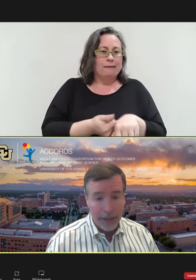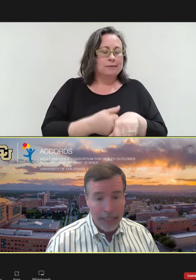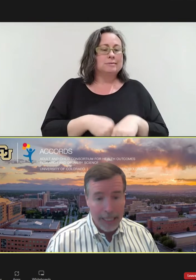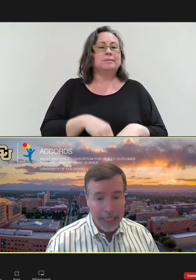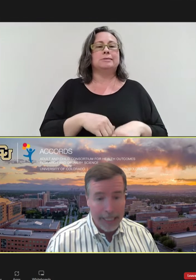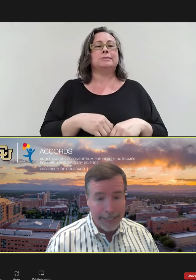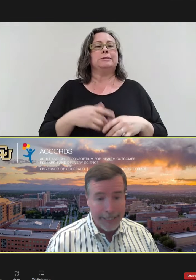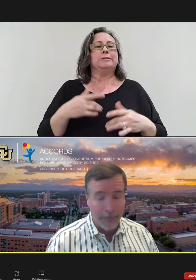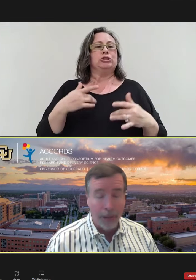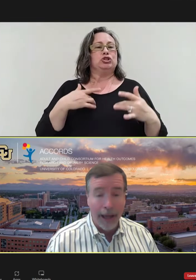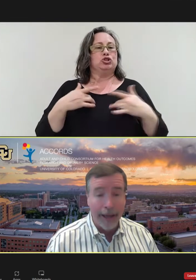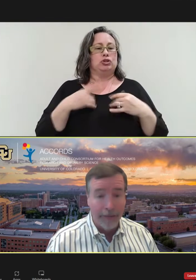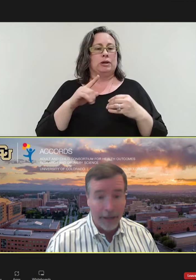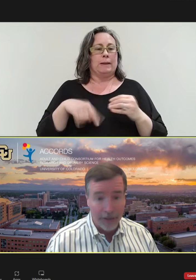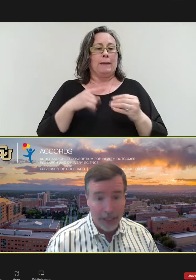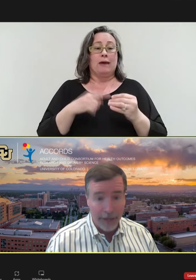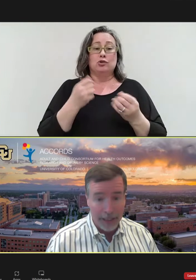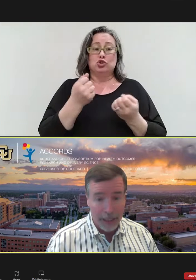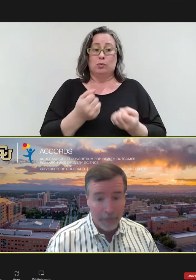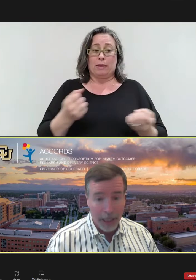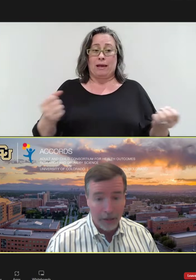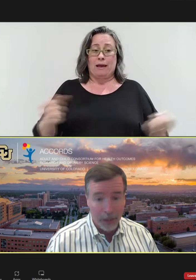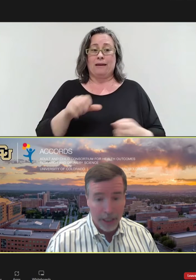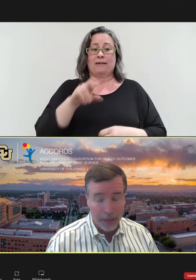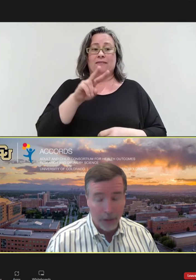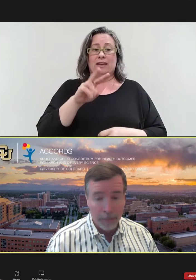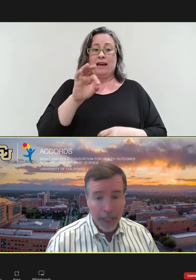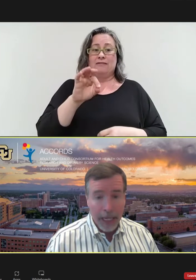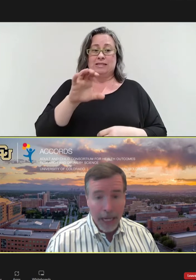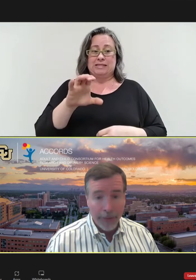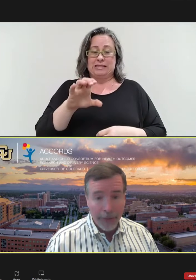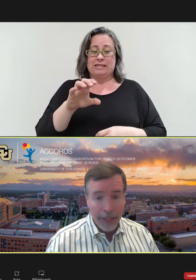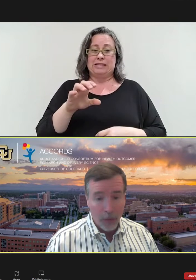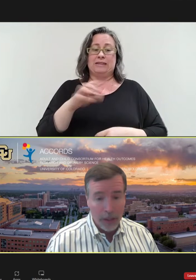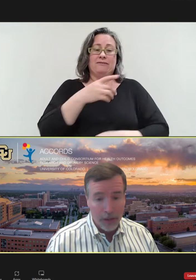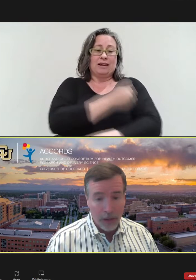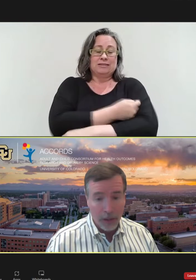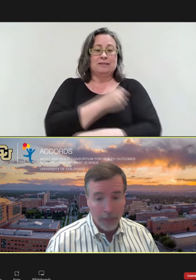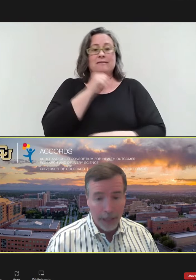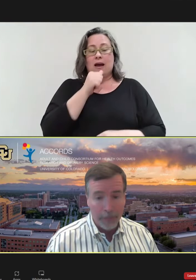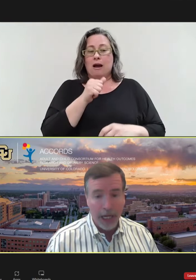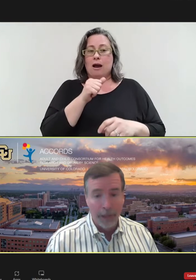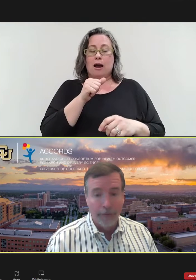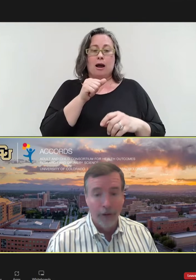the supply of VFC vaccine being unpredictable. And then they were concerned about payment for